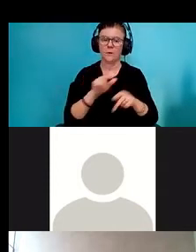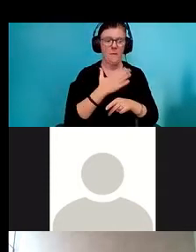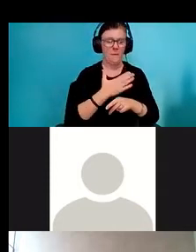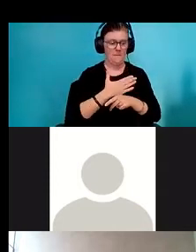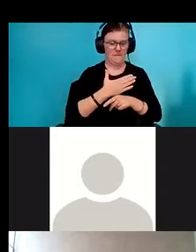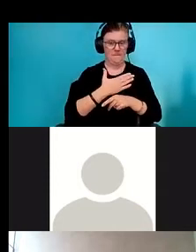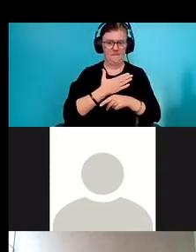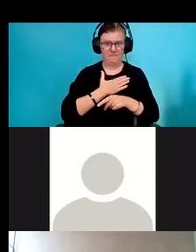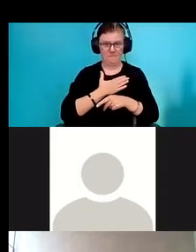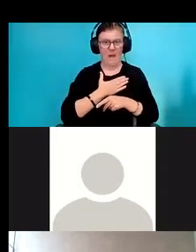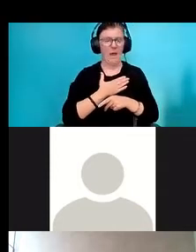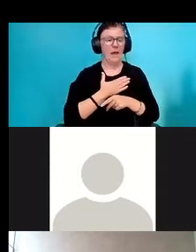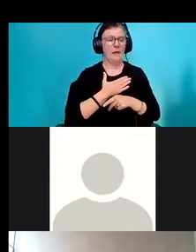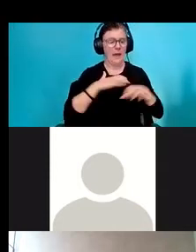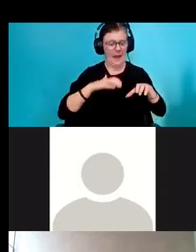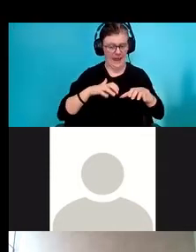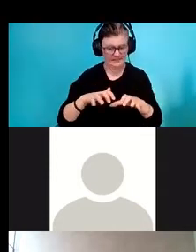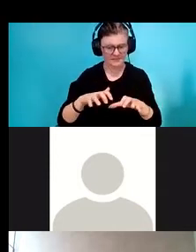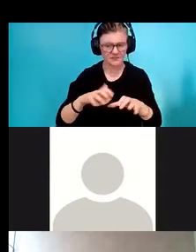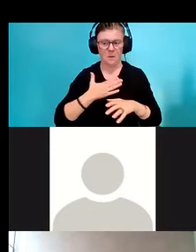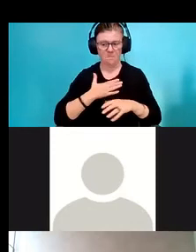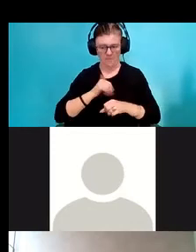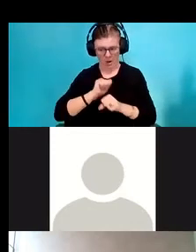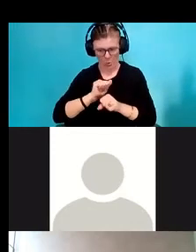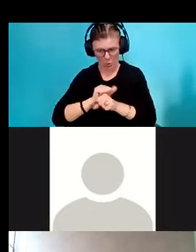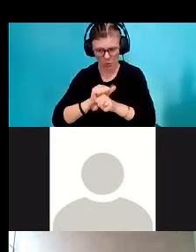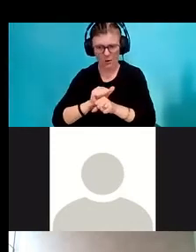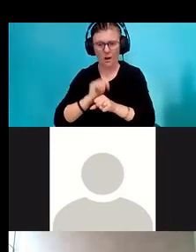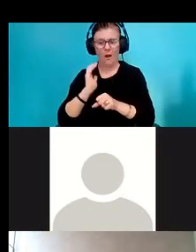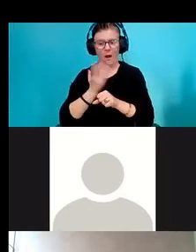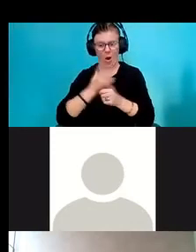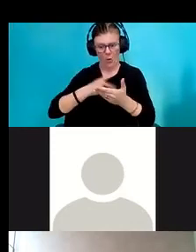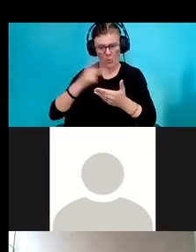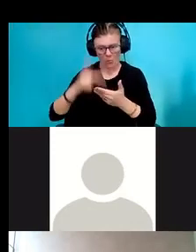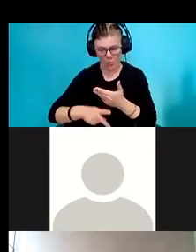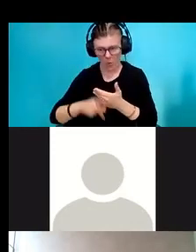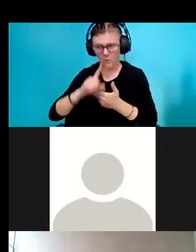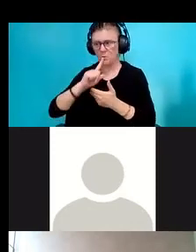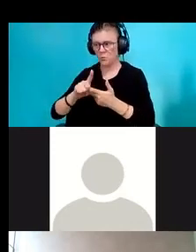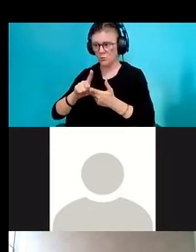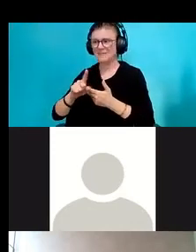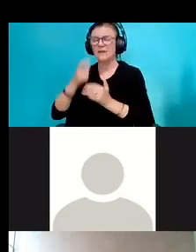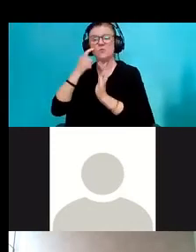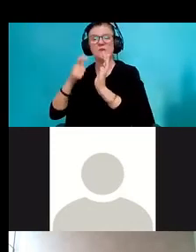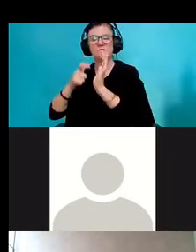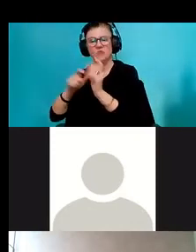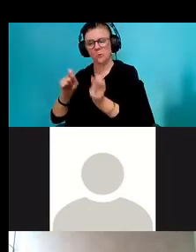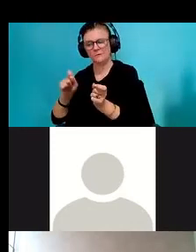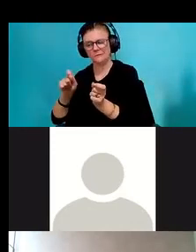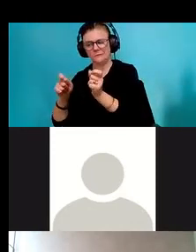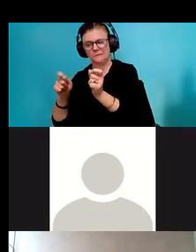seeing to show how you are using VAWA funding to help create long-term, large-scale, sustainable